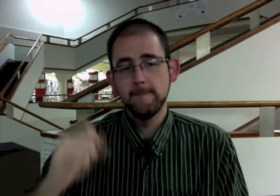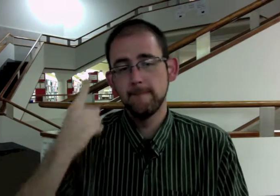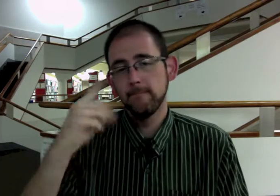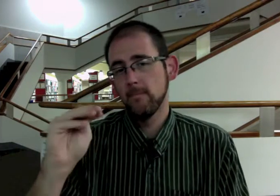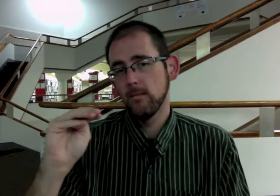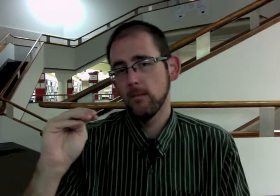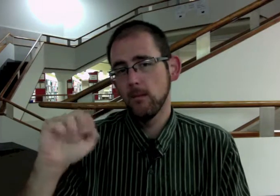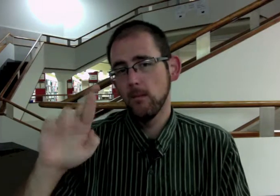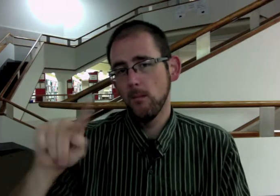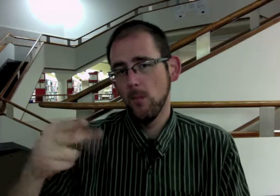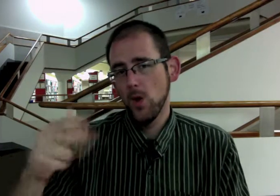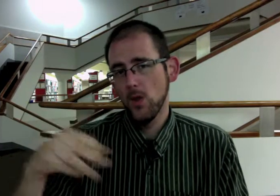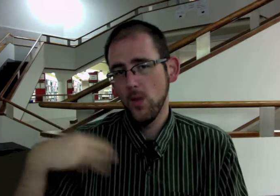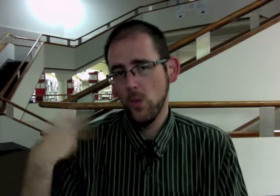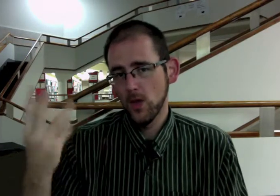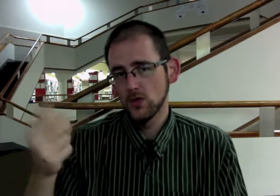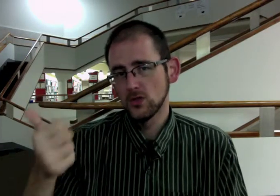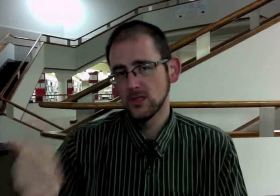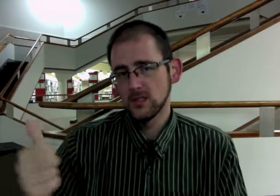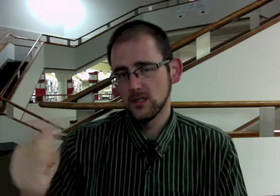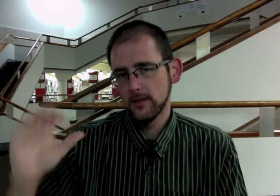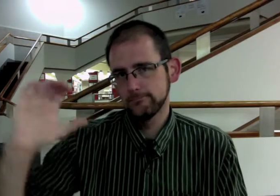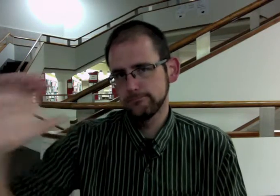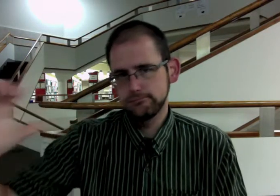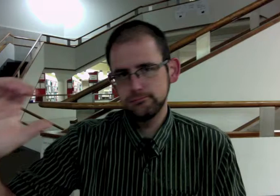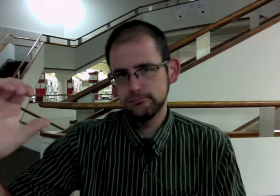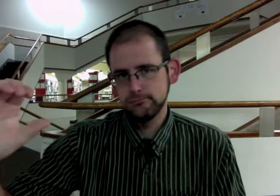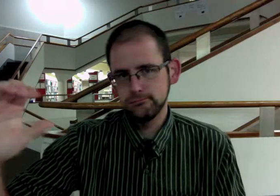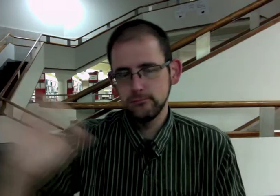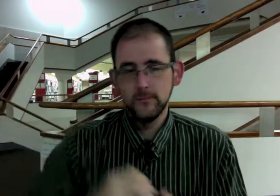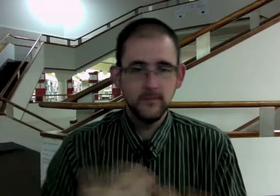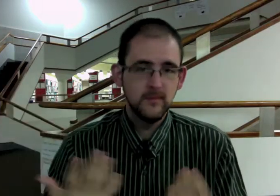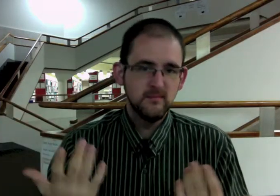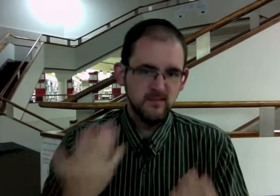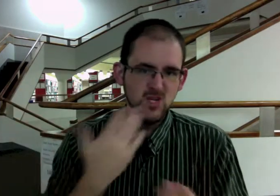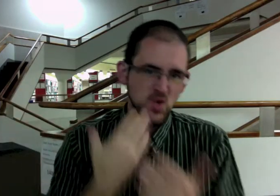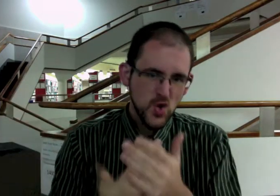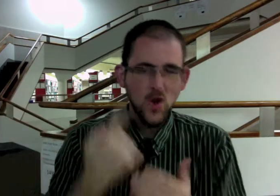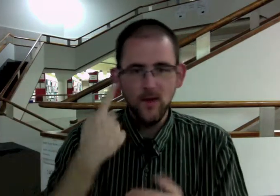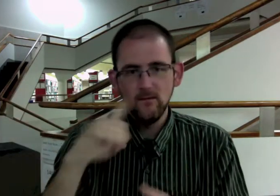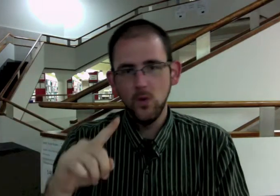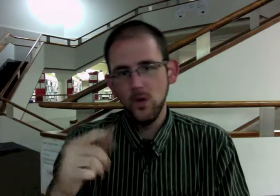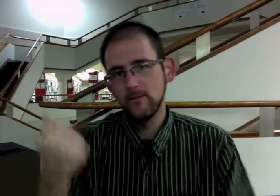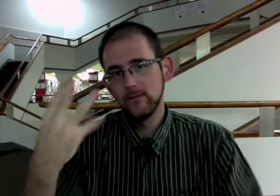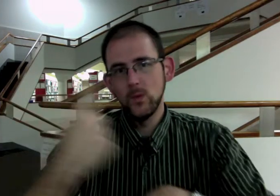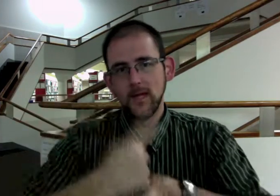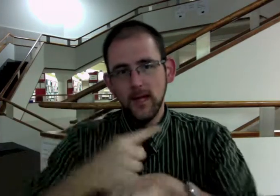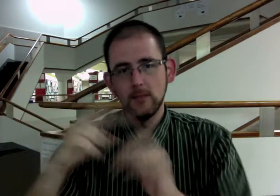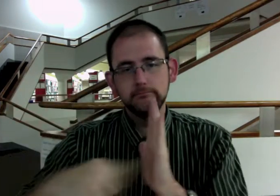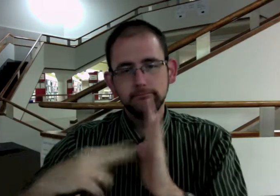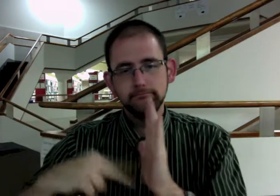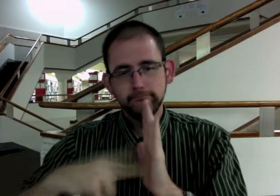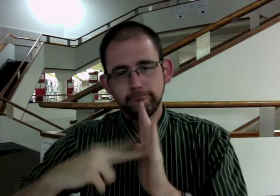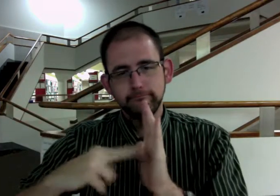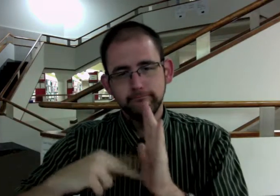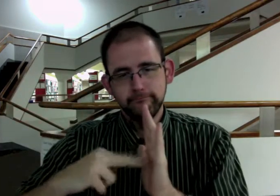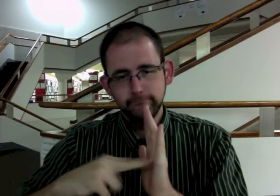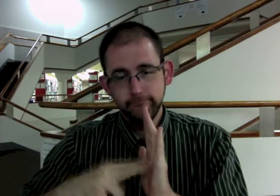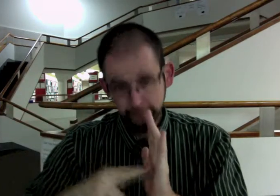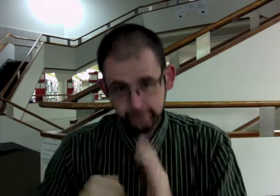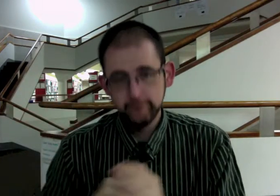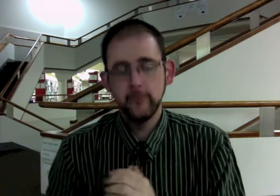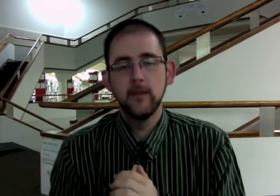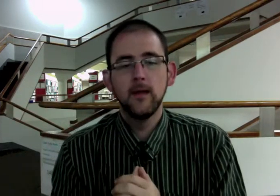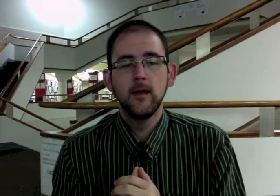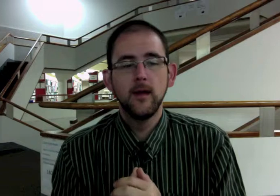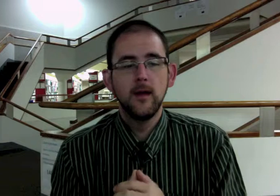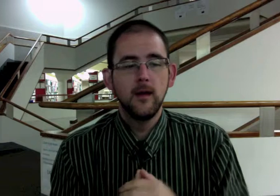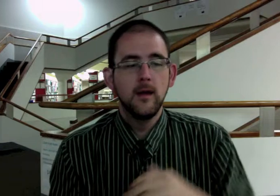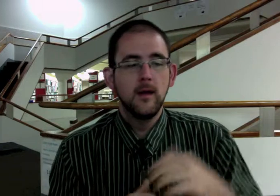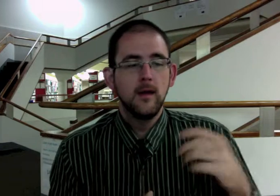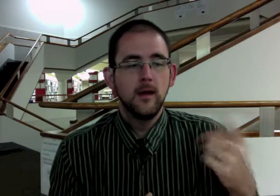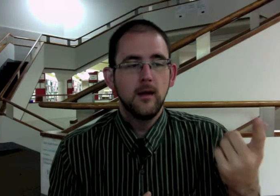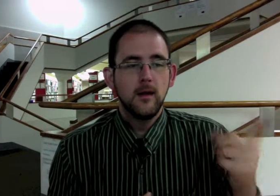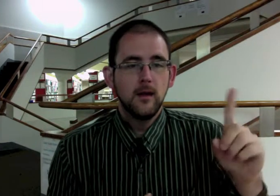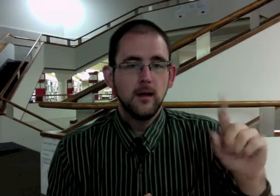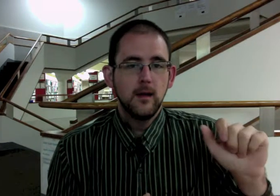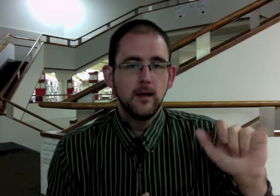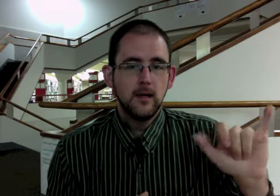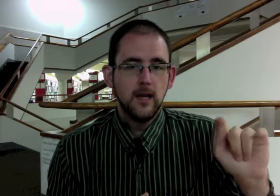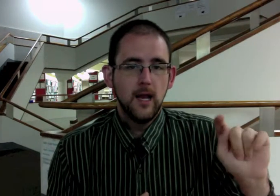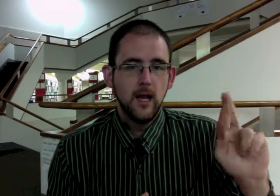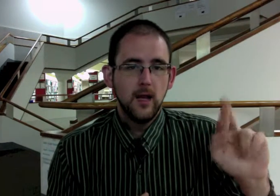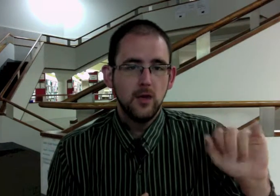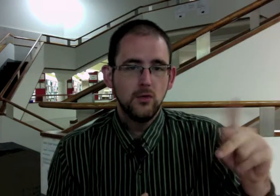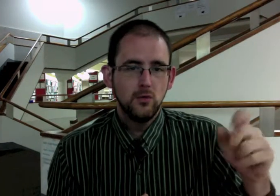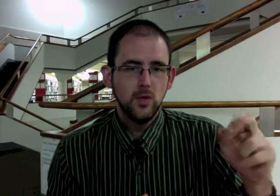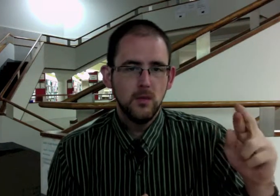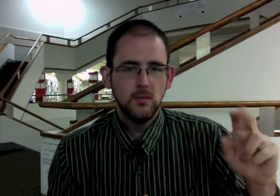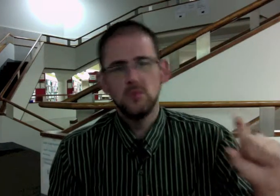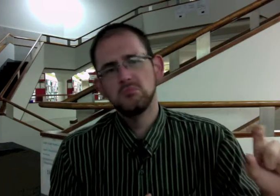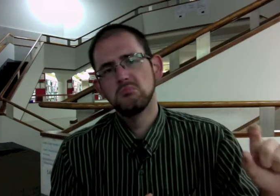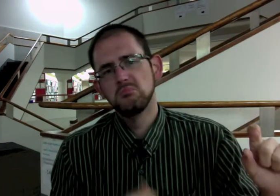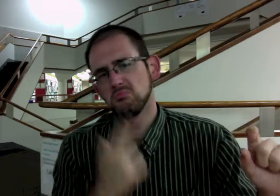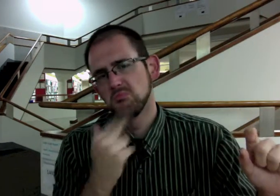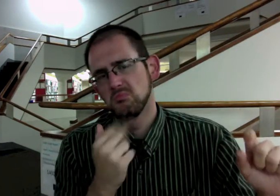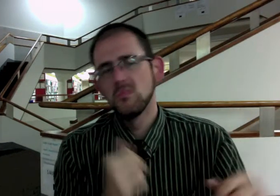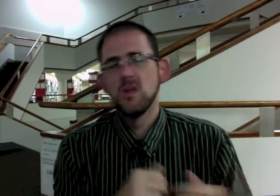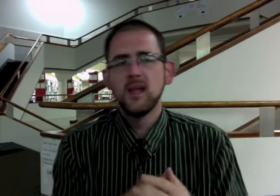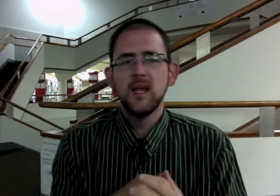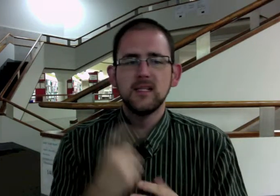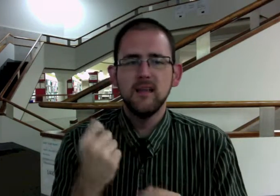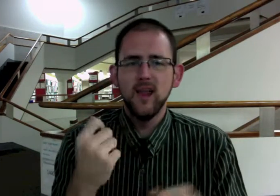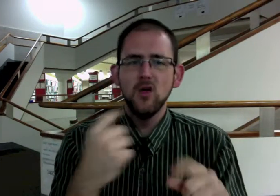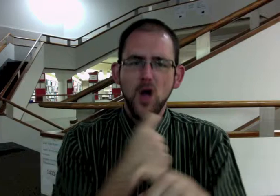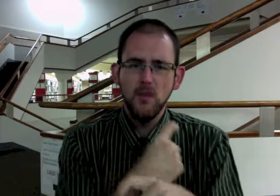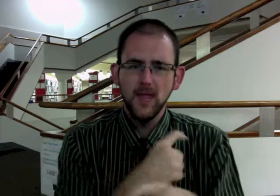'Martha Washington' is kind of large and may take a few days to read, while 'Daytripper' is smaller, but more complicated.